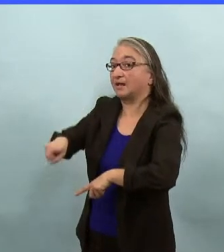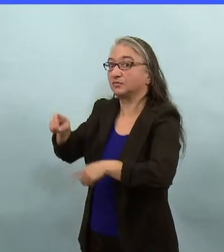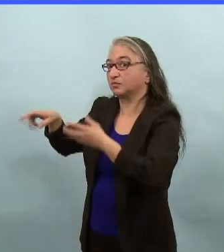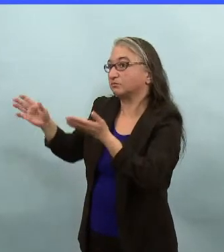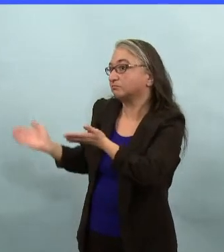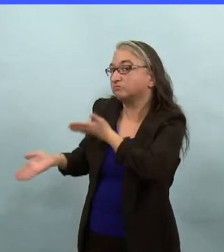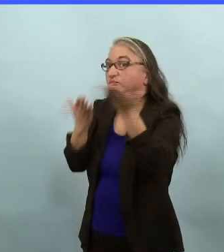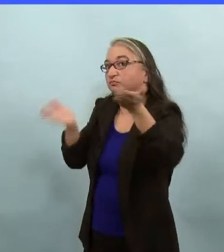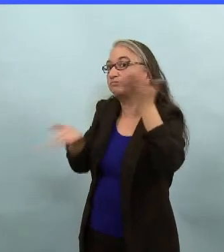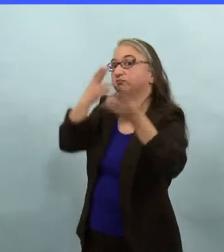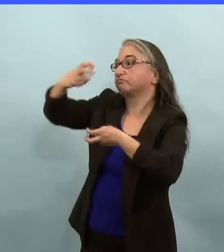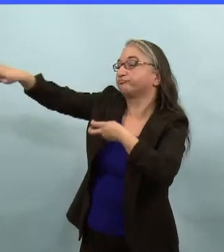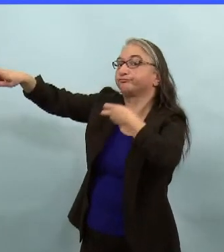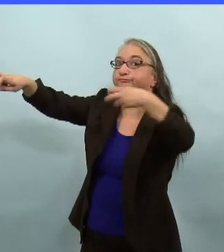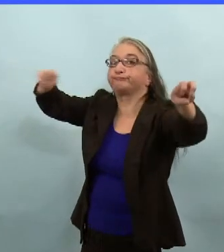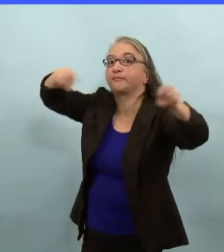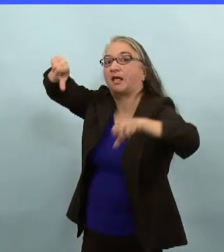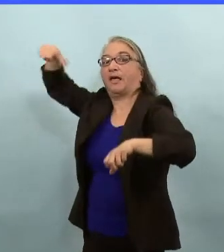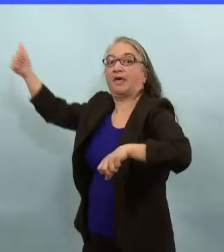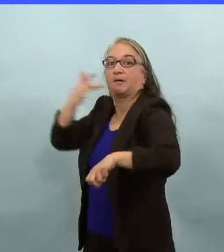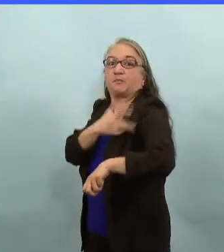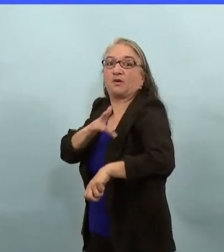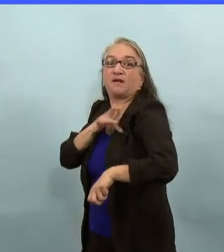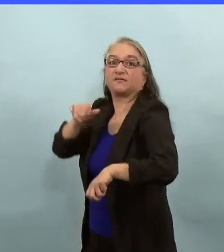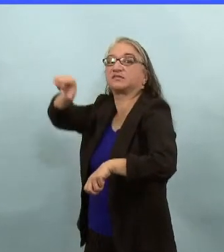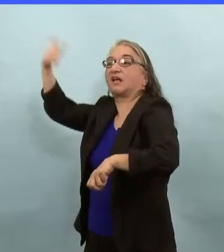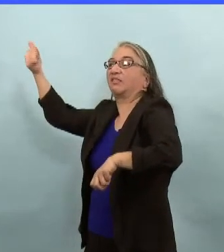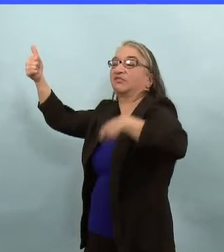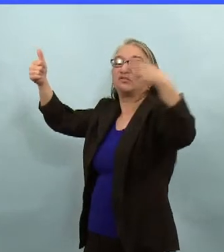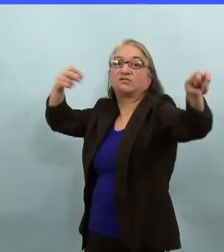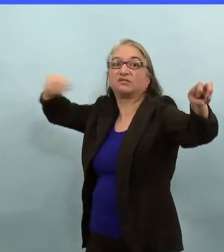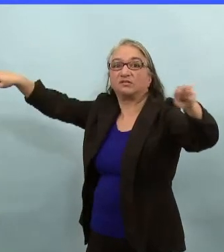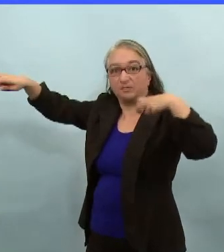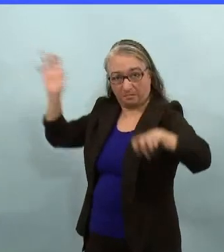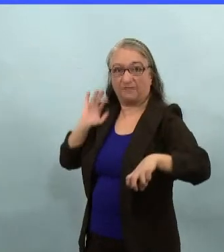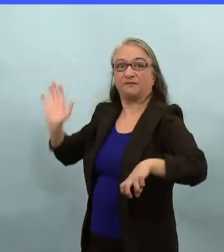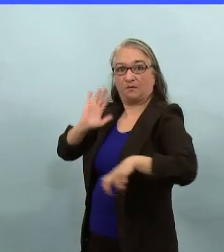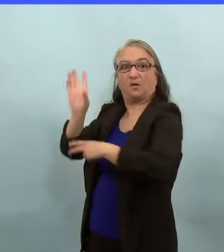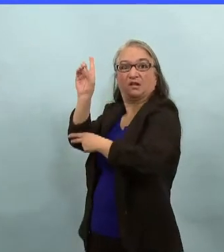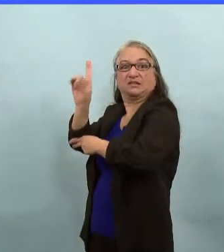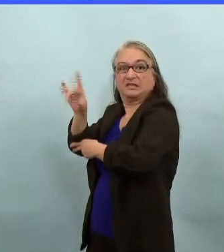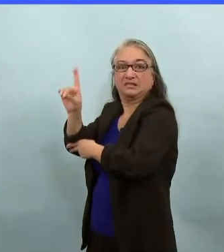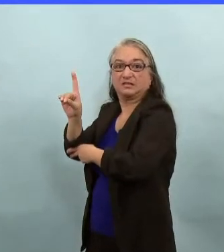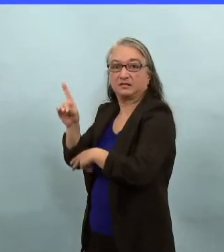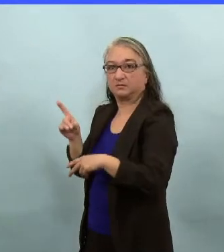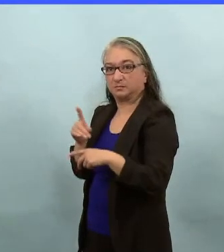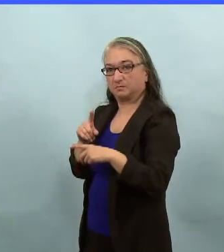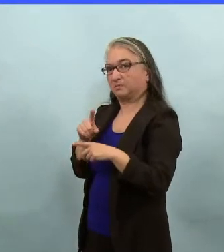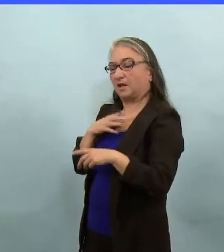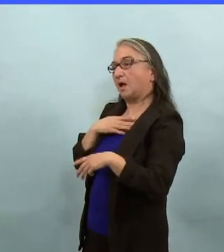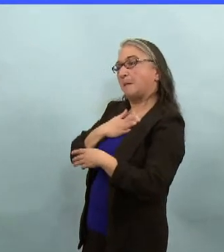to other provinces so i'm asking whether we've made provisions with adjoining provinces or states